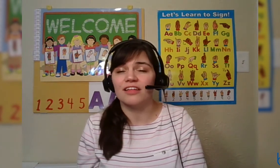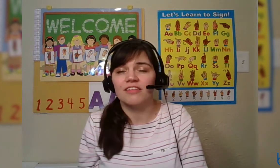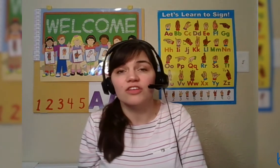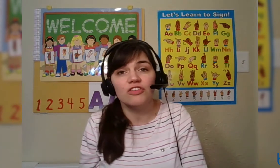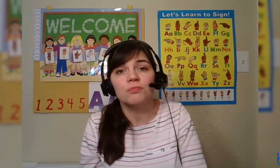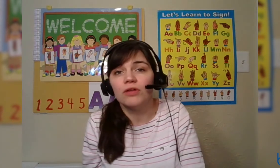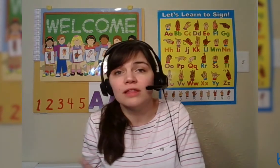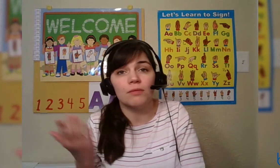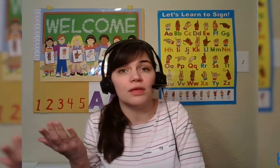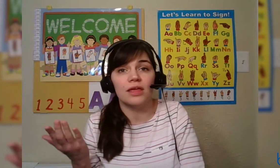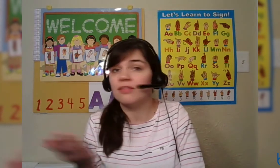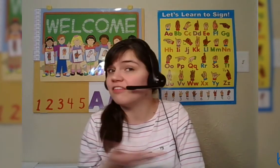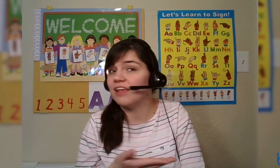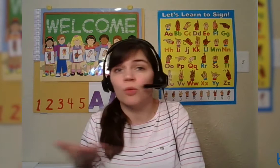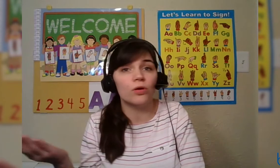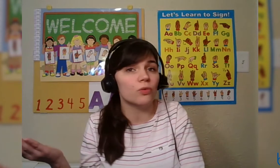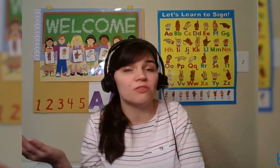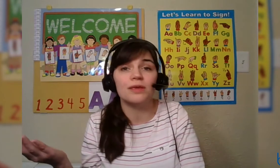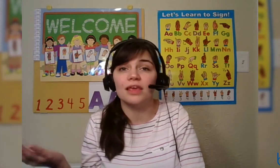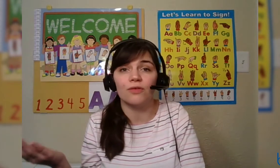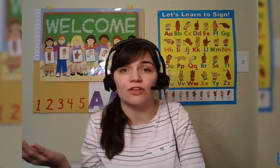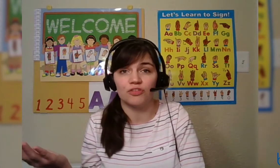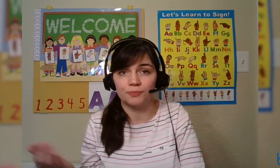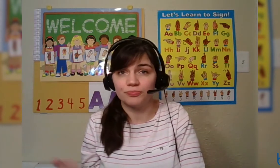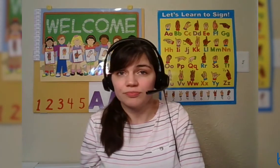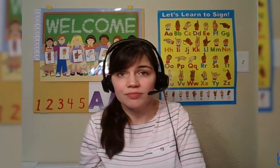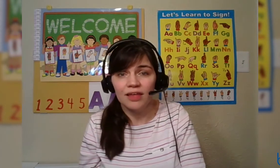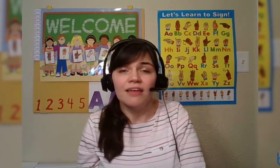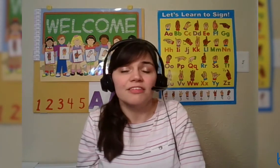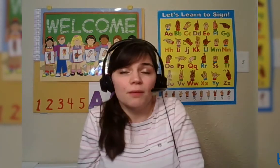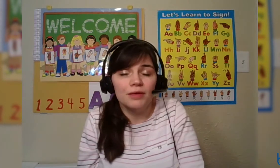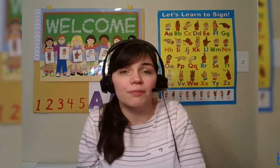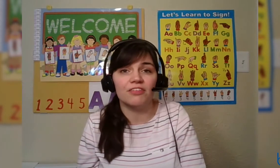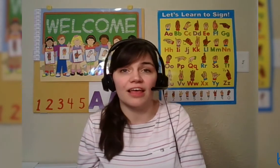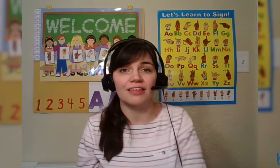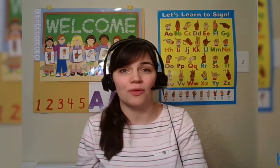and just putting them in the same order we speak English. Some people sign that